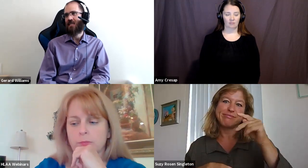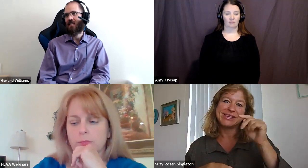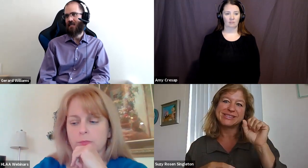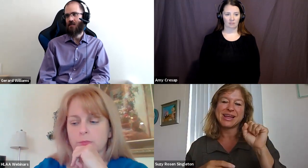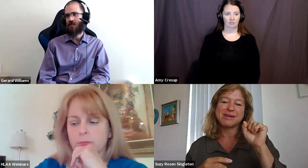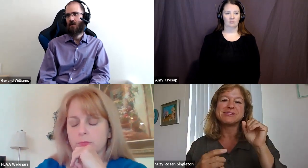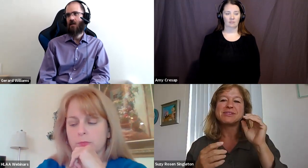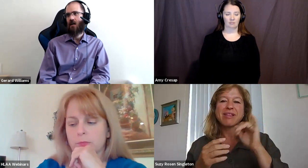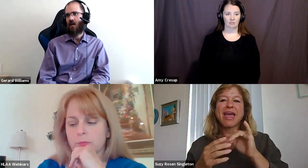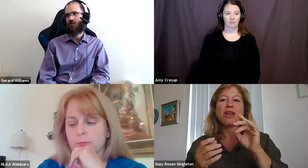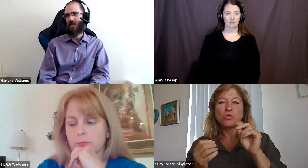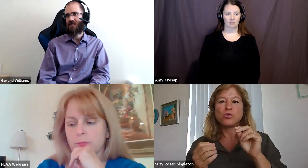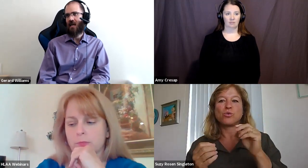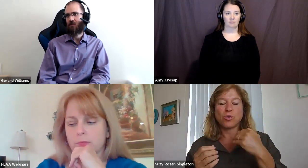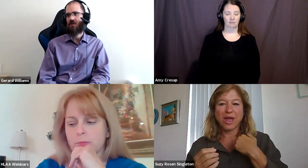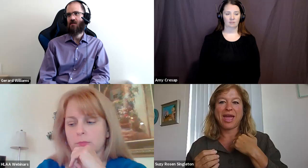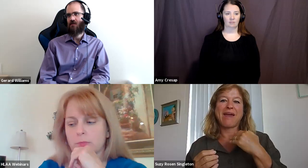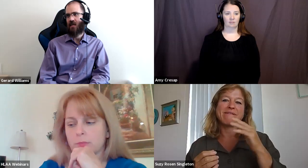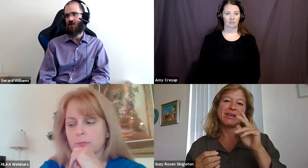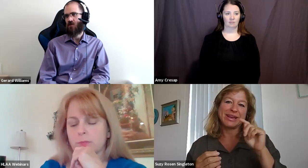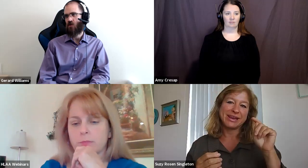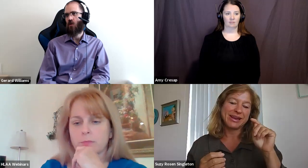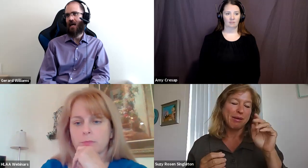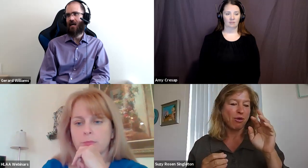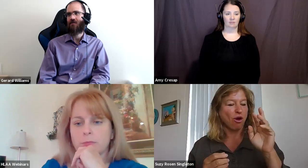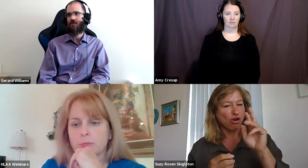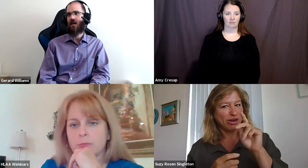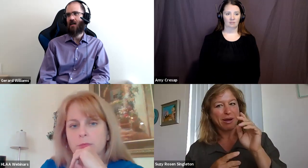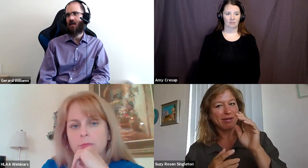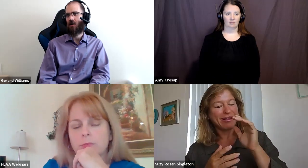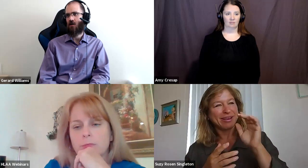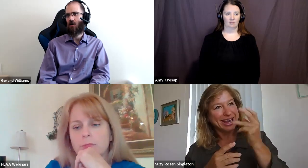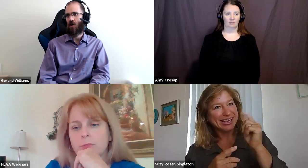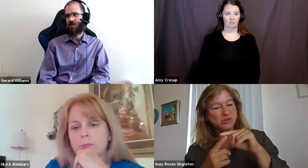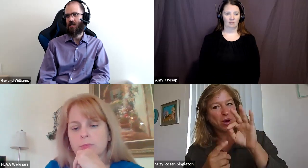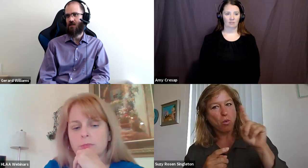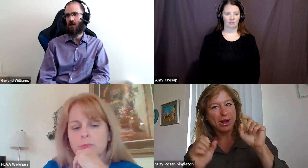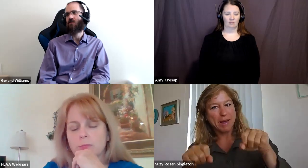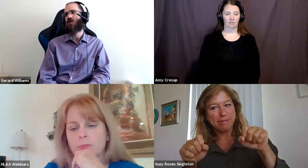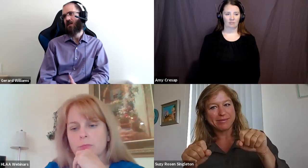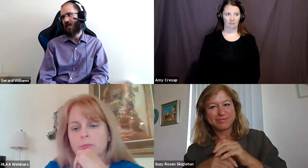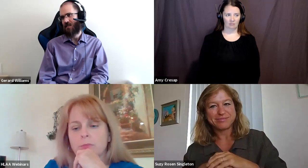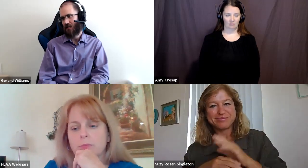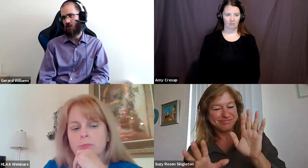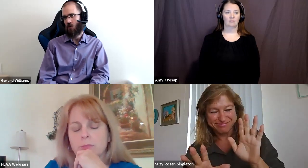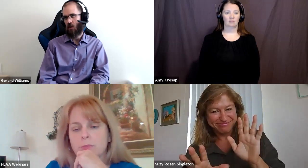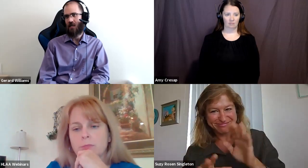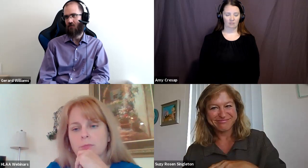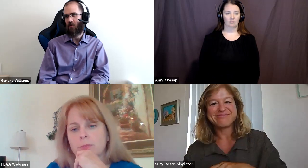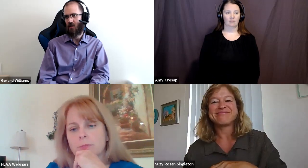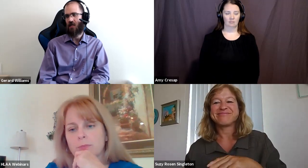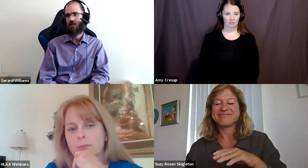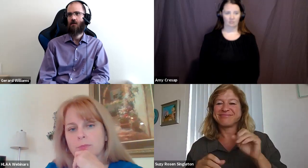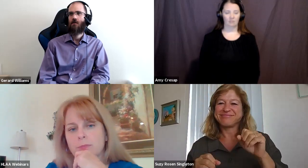list of PSAPs that do have -- sorry, text to 911 capability.